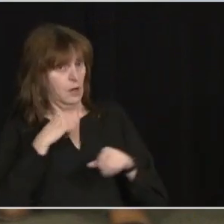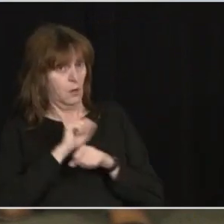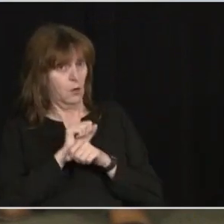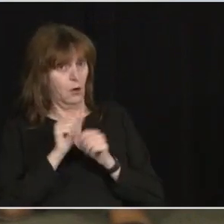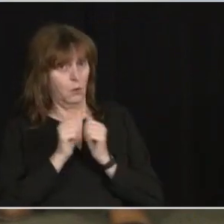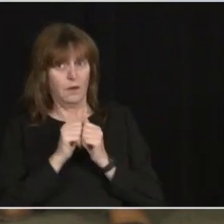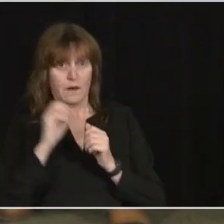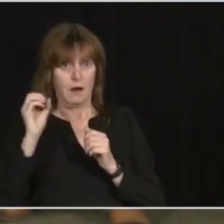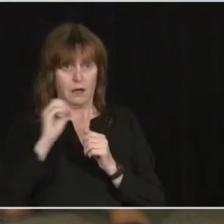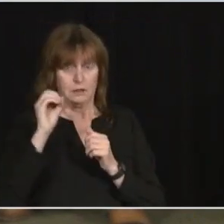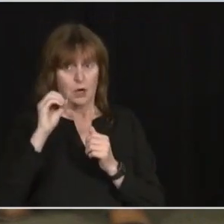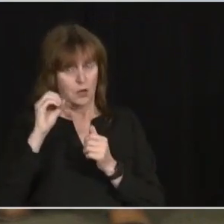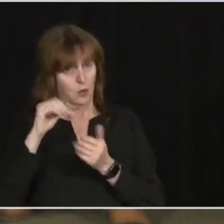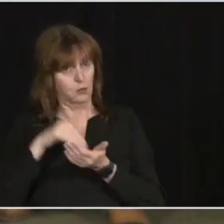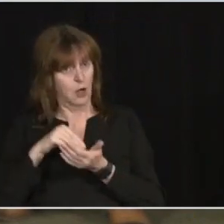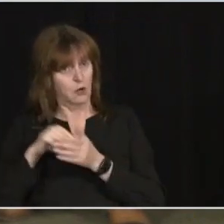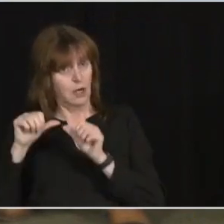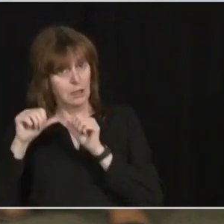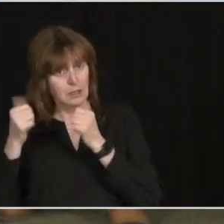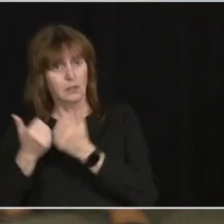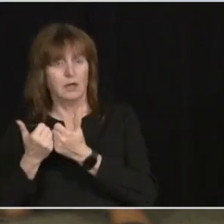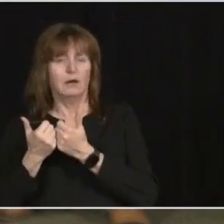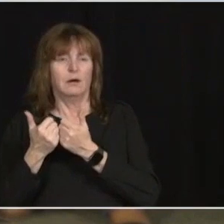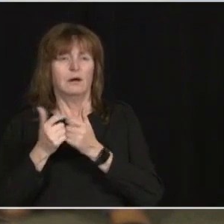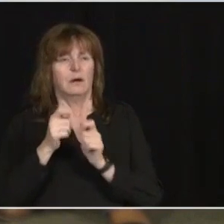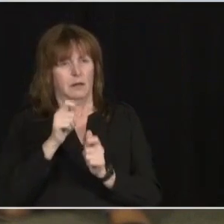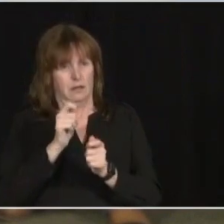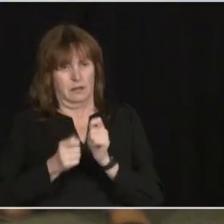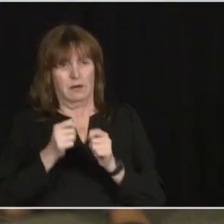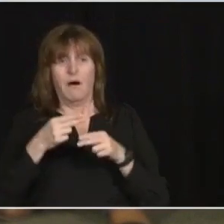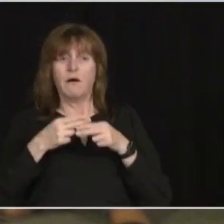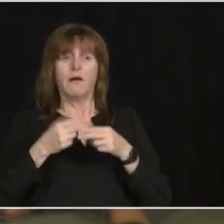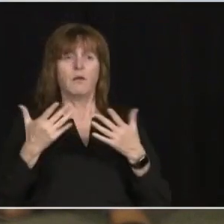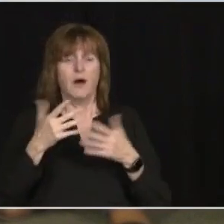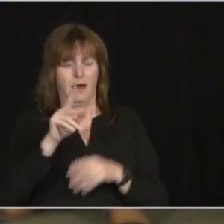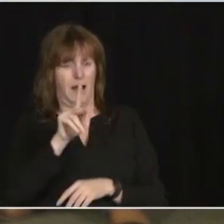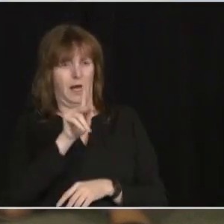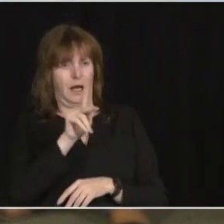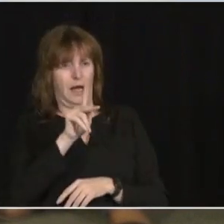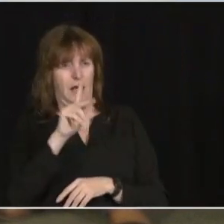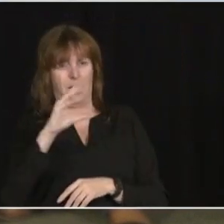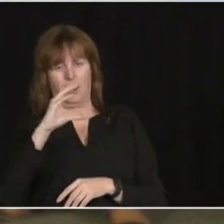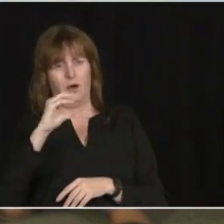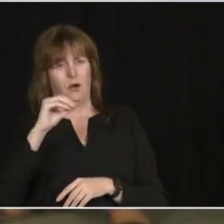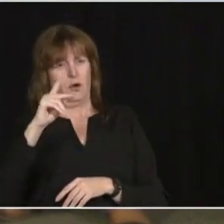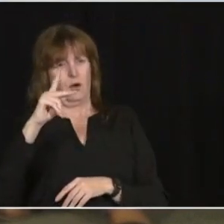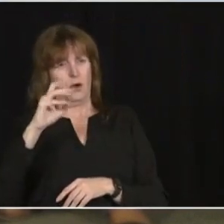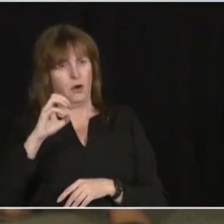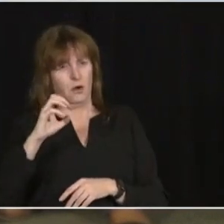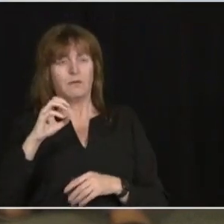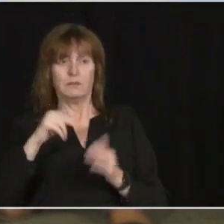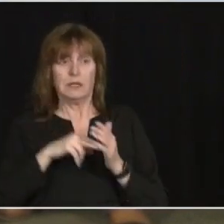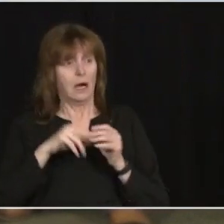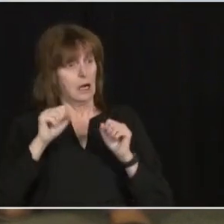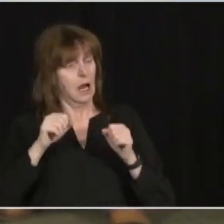We have made changes to the OHIP codes, the K codes, so they can do phone consultations with their clients.